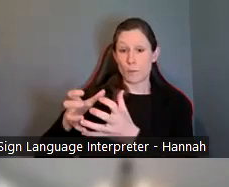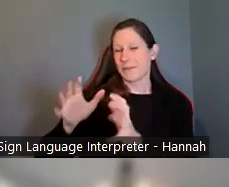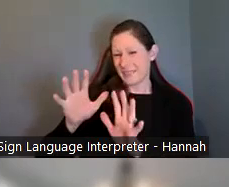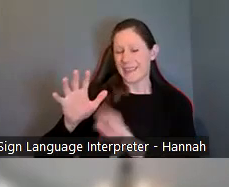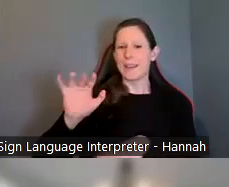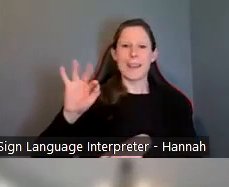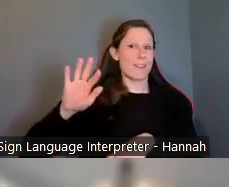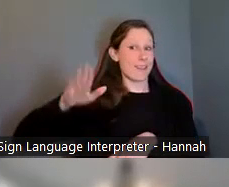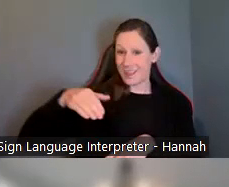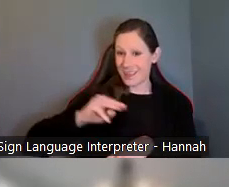us online.